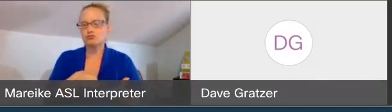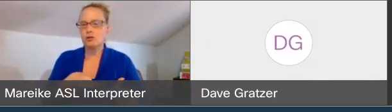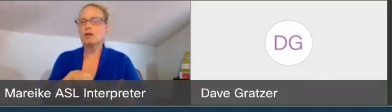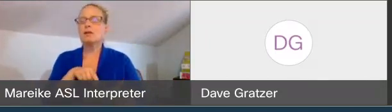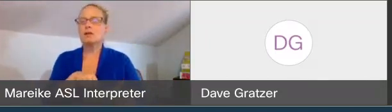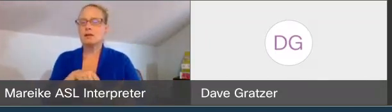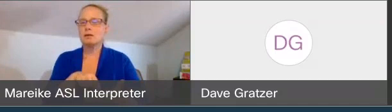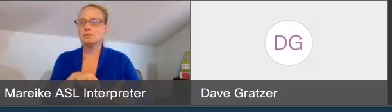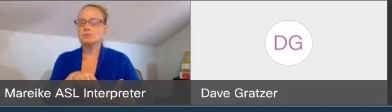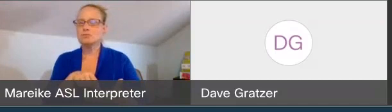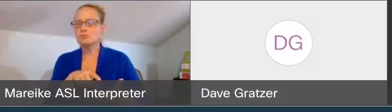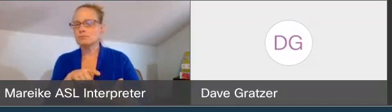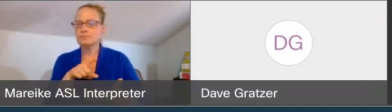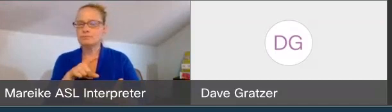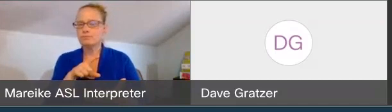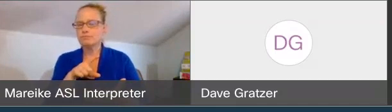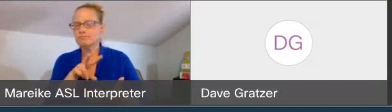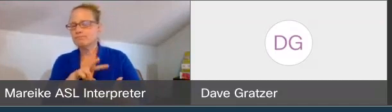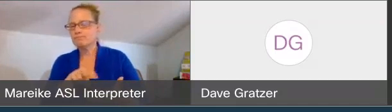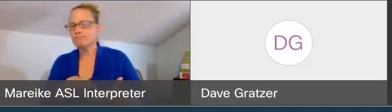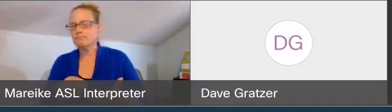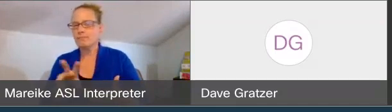adding a free, and I forget which one of the interventions it was